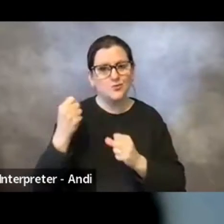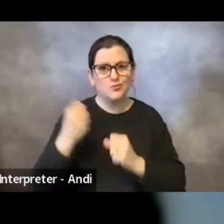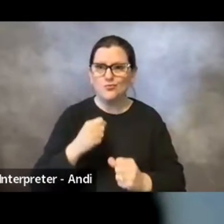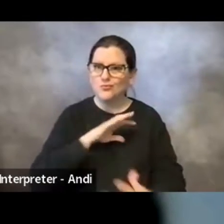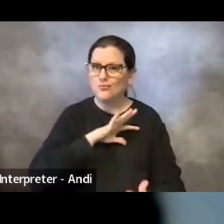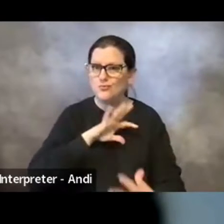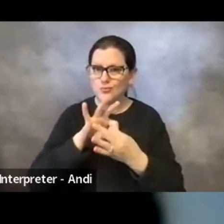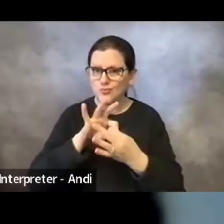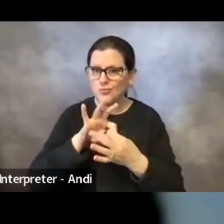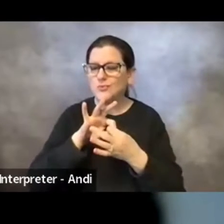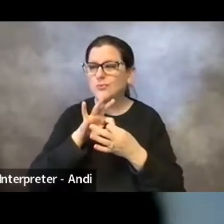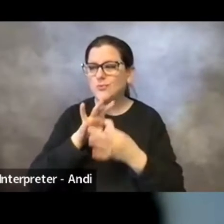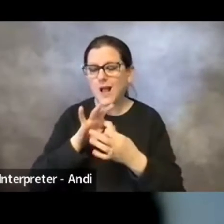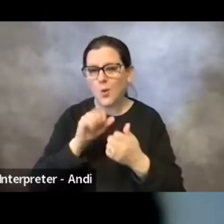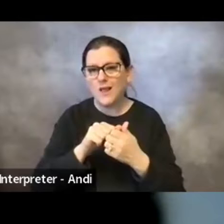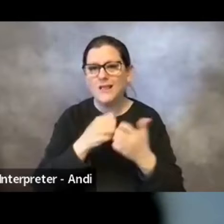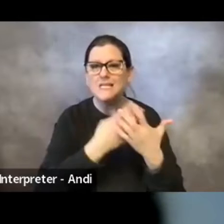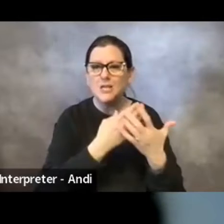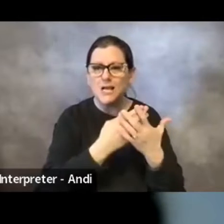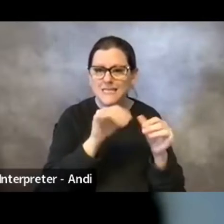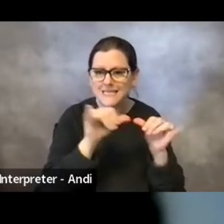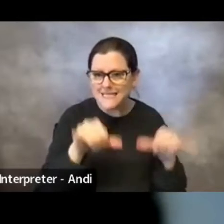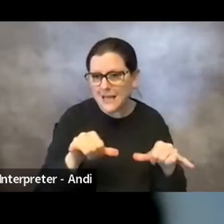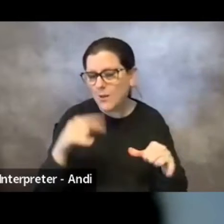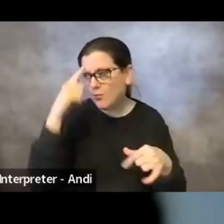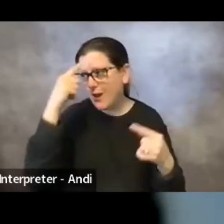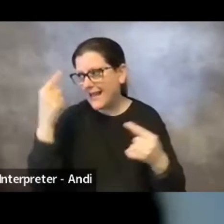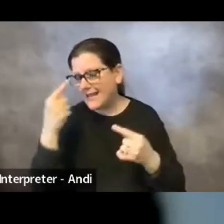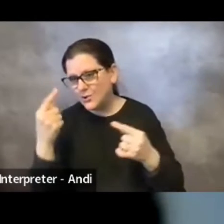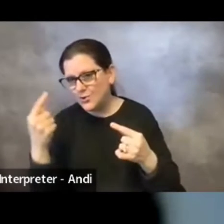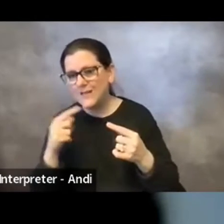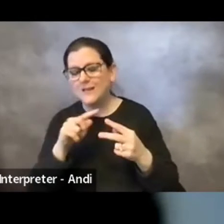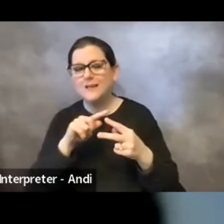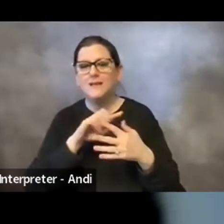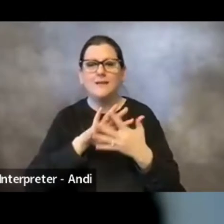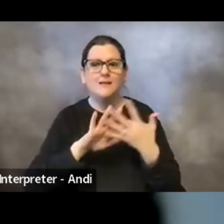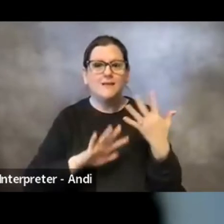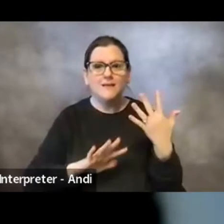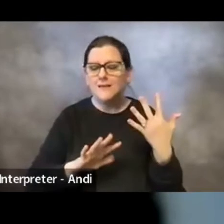the justice system, brain injury, how those who are experiencing a lack of housing.